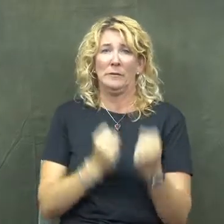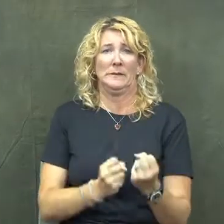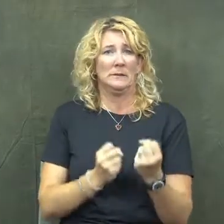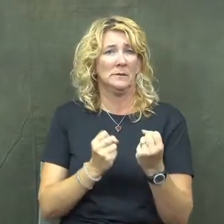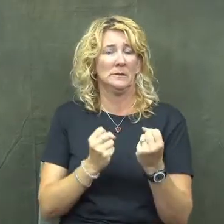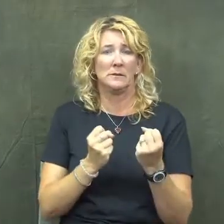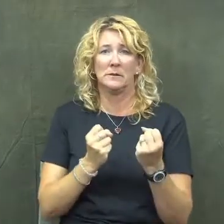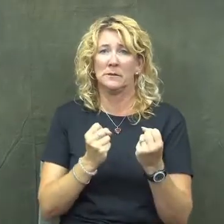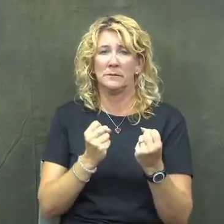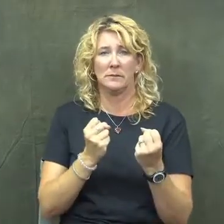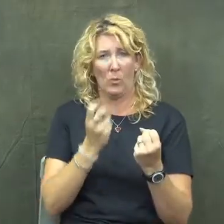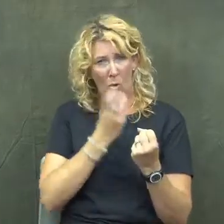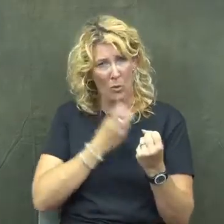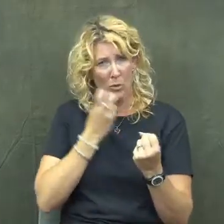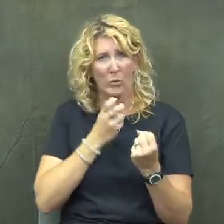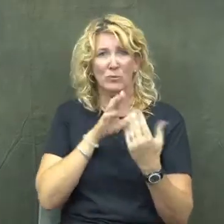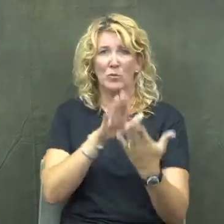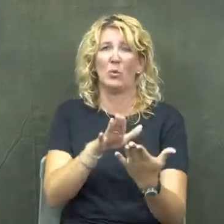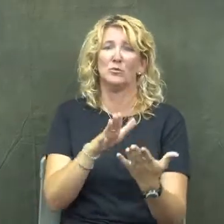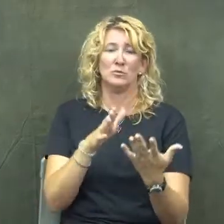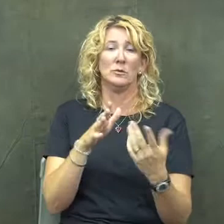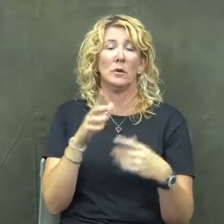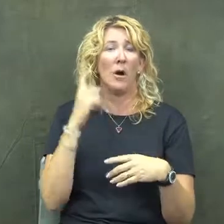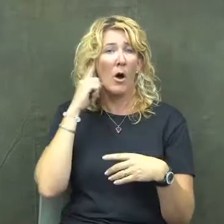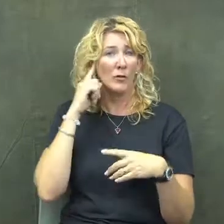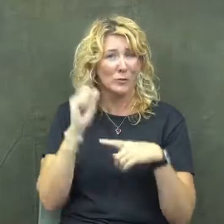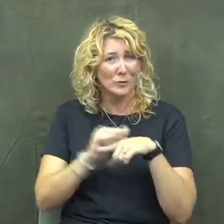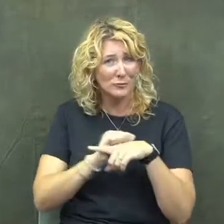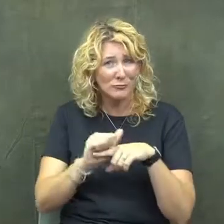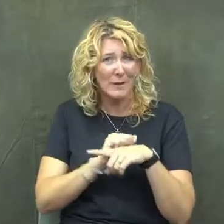This program was very strict oral approach.